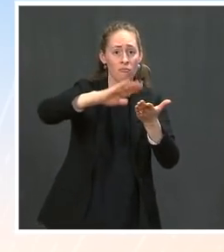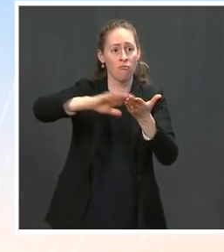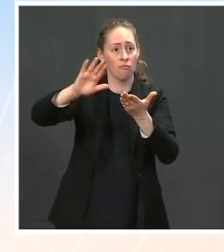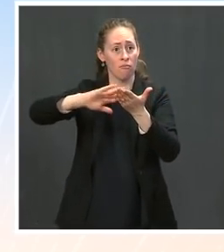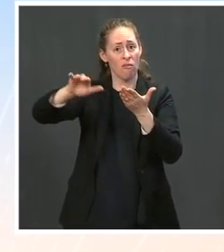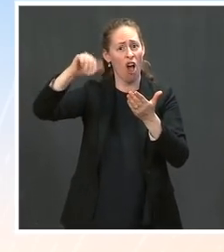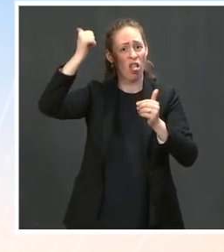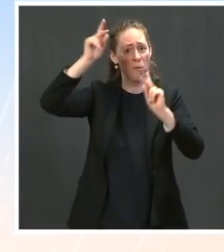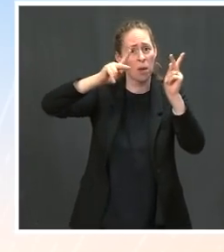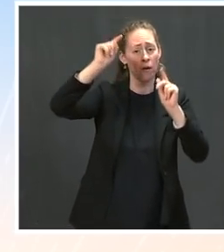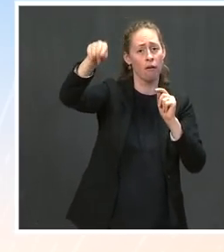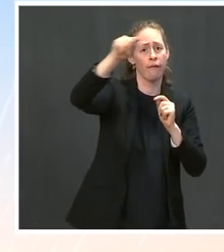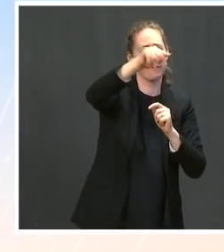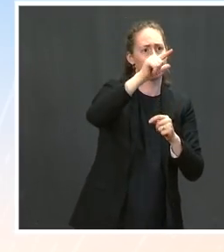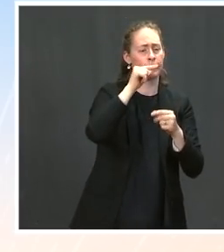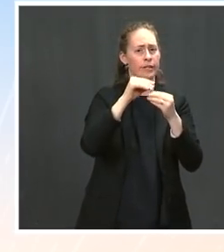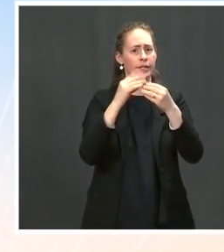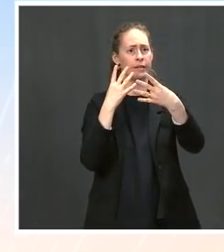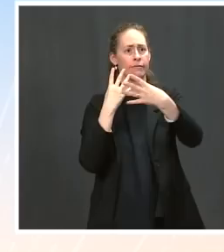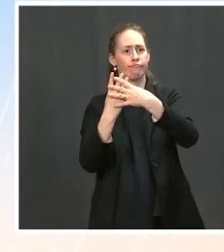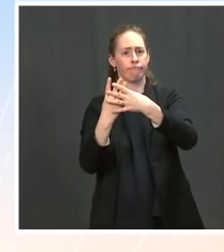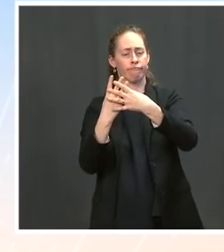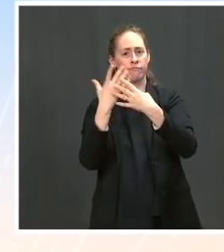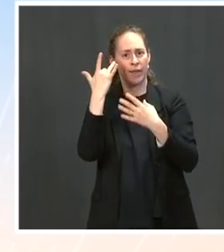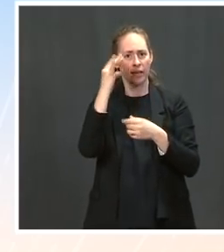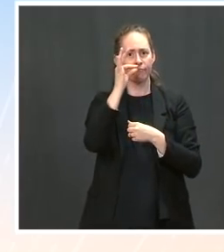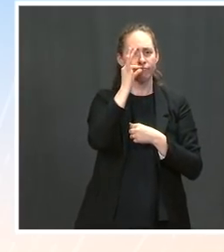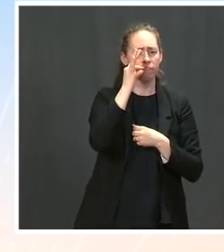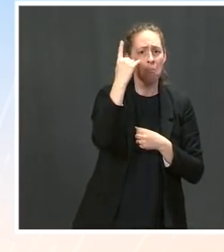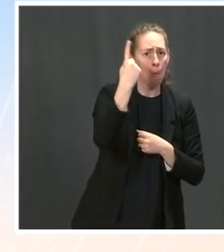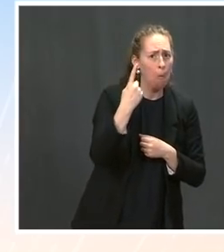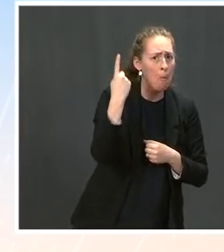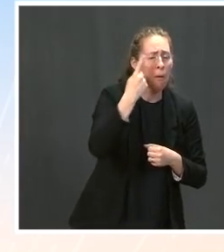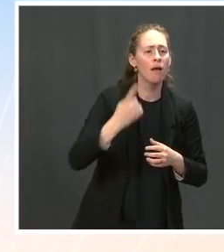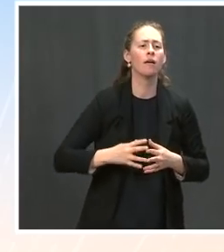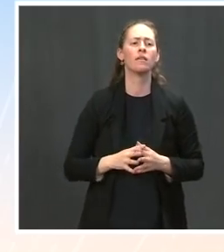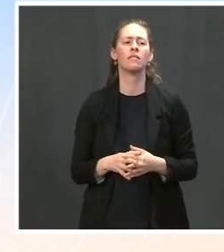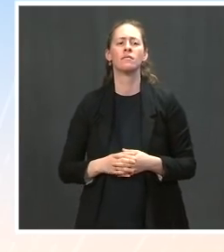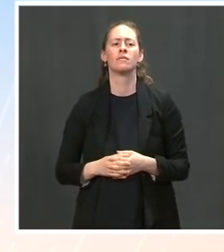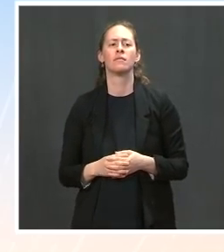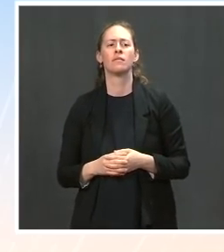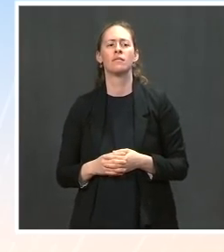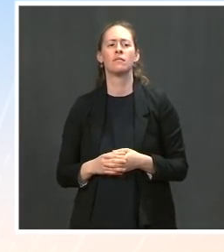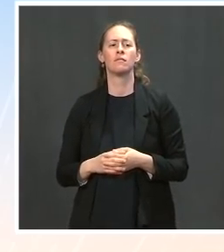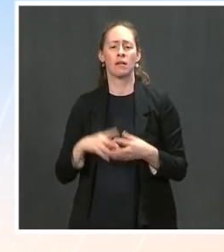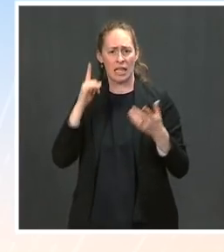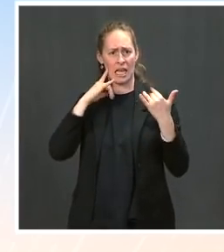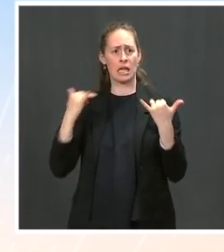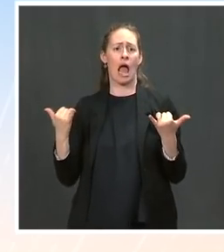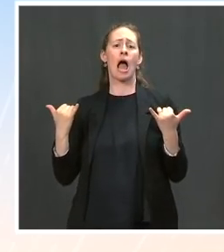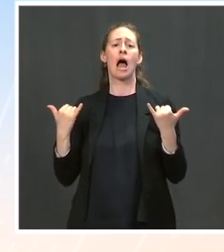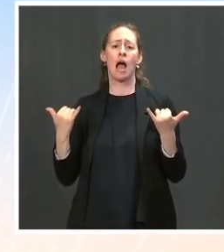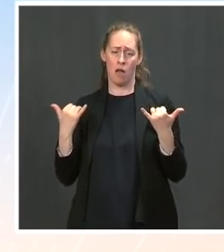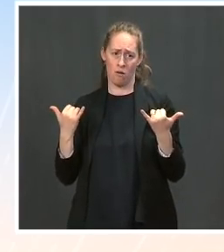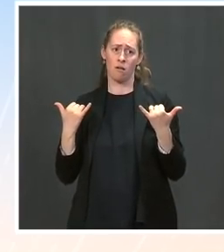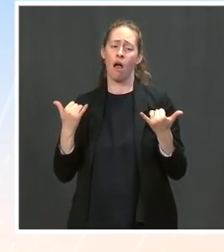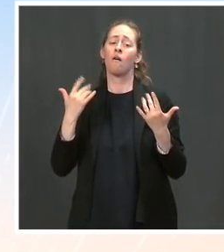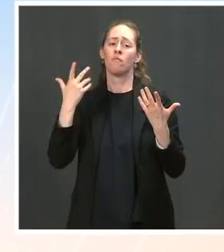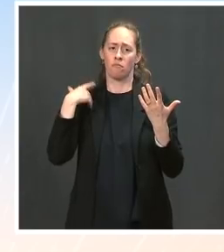maybe in the honor of the holiday? Ms. Psaki: Well, I would just take it as an opportunity to reiterate that the President supports legalizing medicinal marijuana --